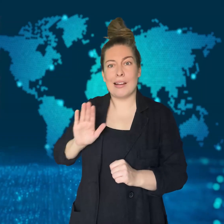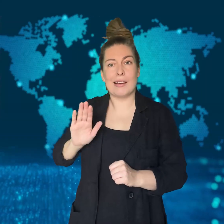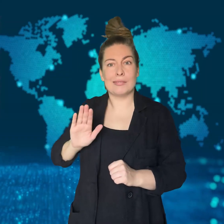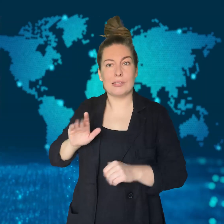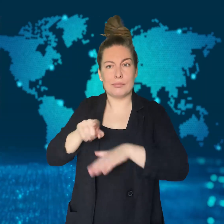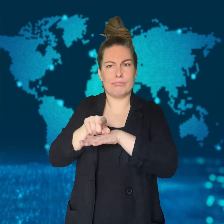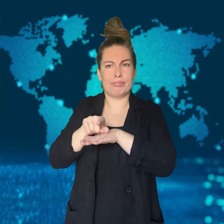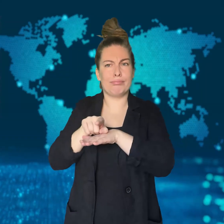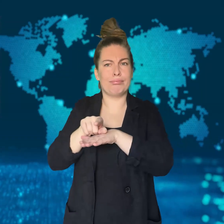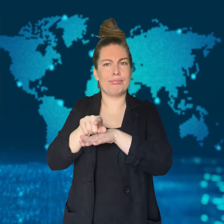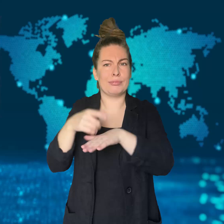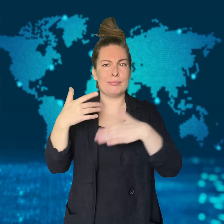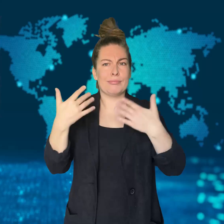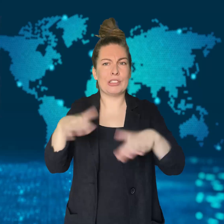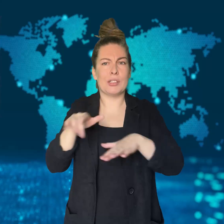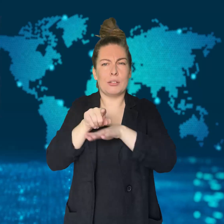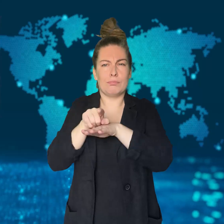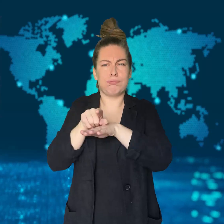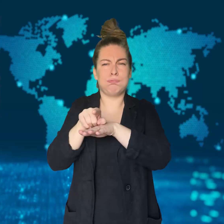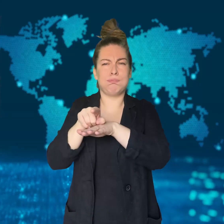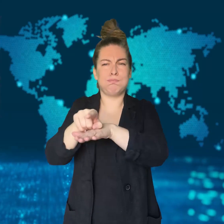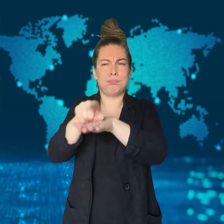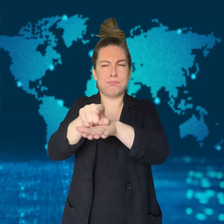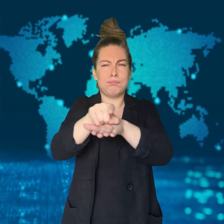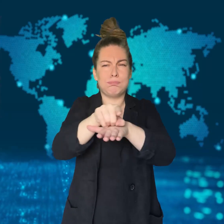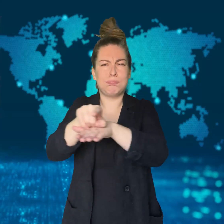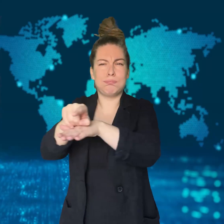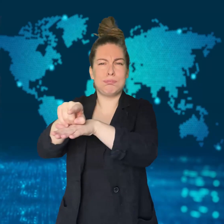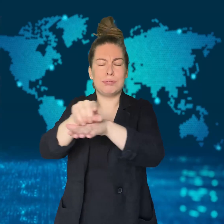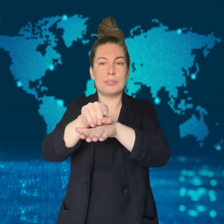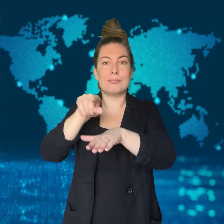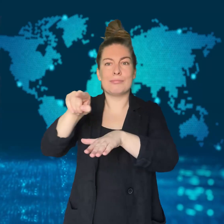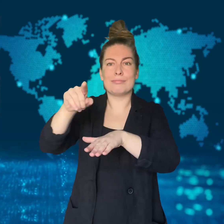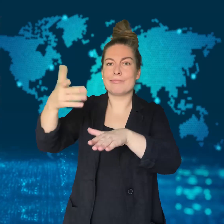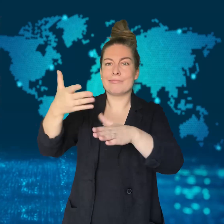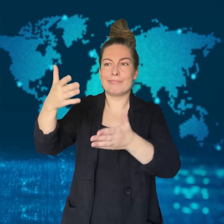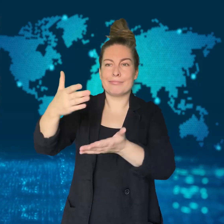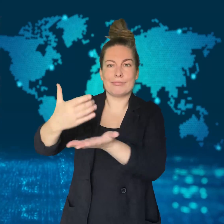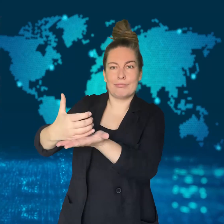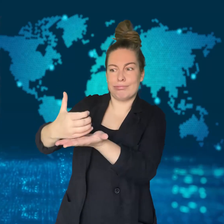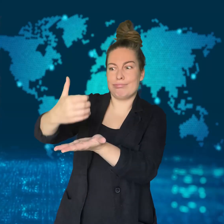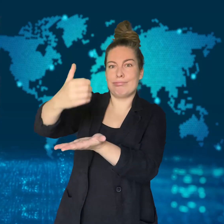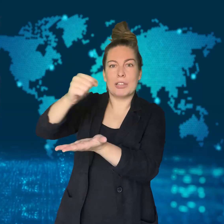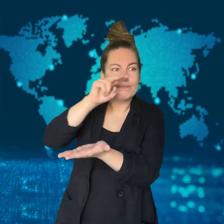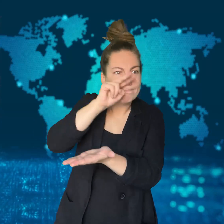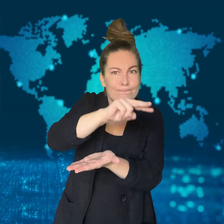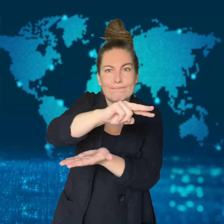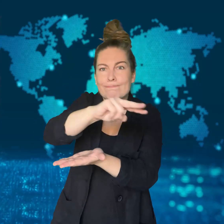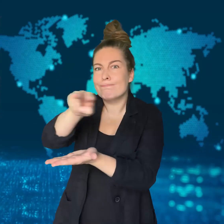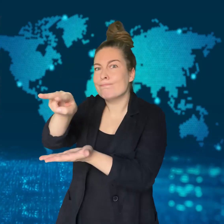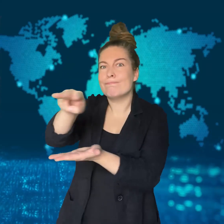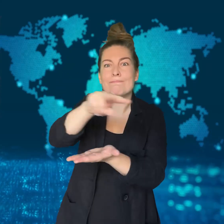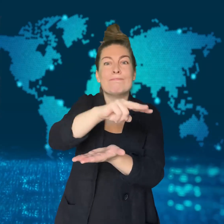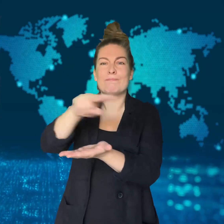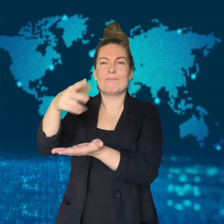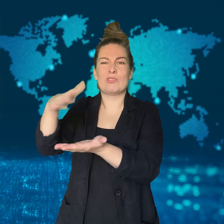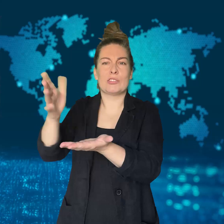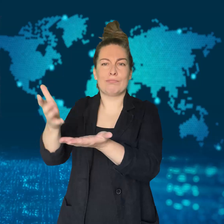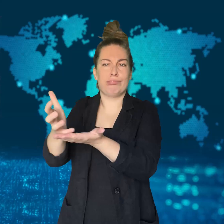and collapsed an observation tower.